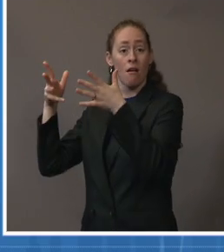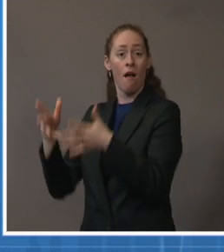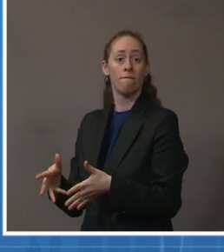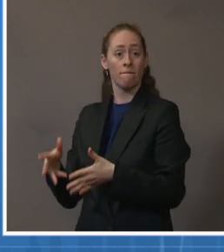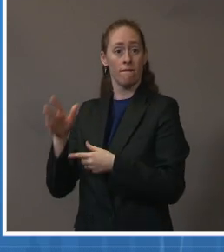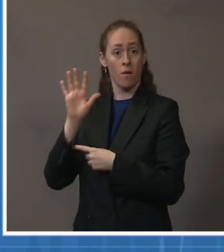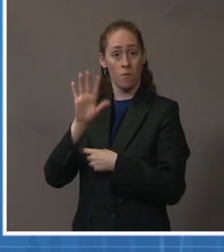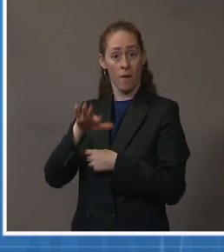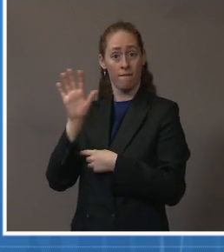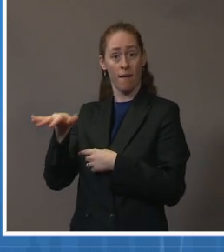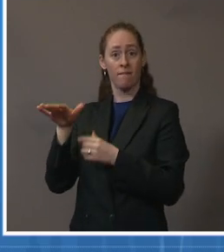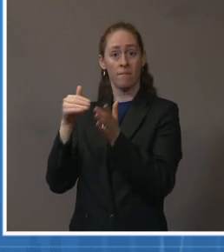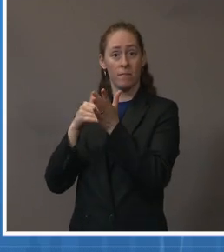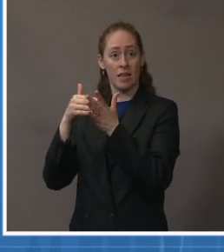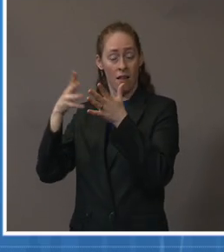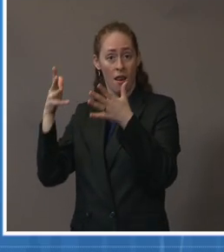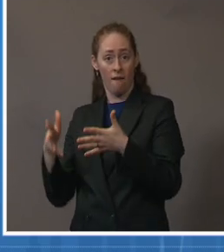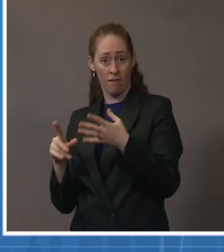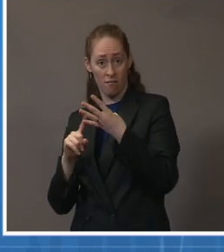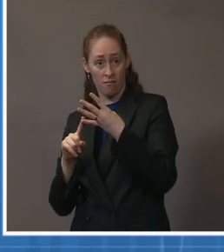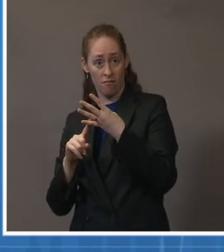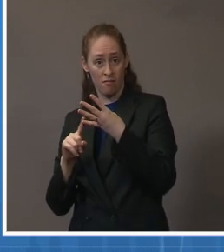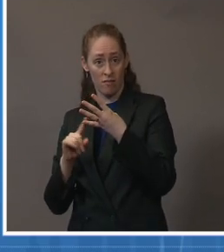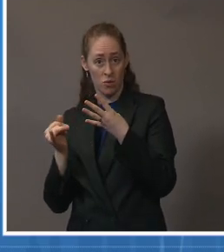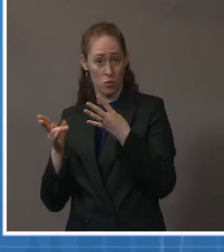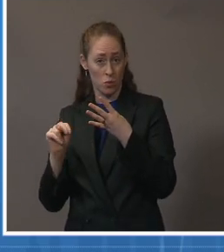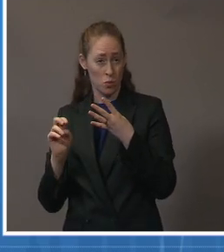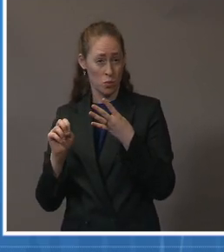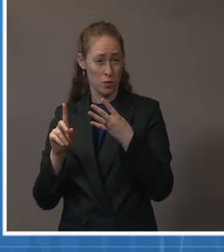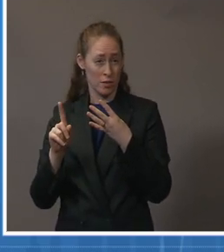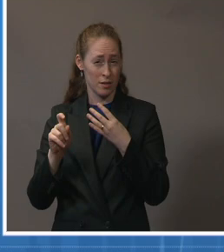Mr. Zients: Okay. So, Jake, why don't I hand it to you on the first COVAX question?